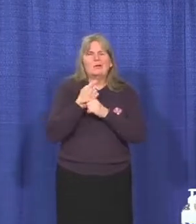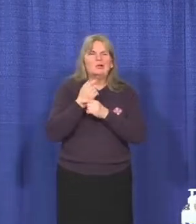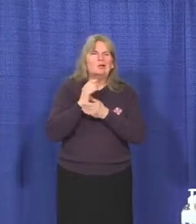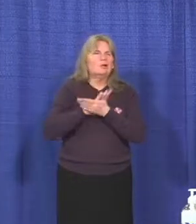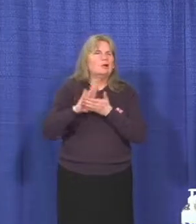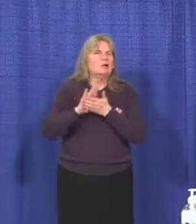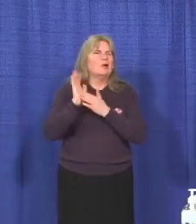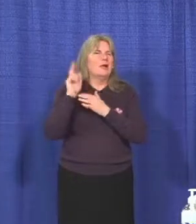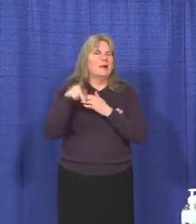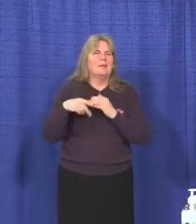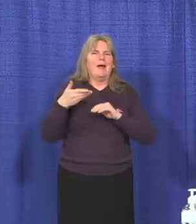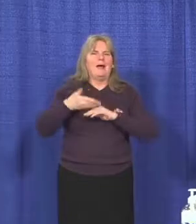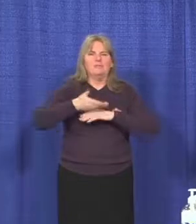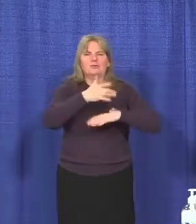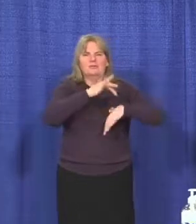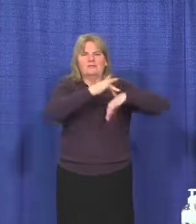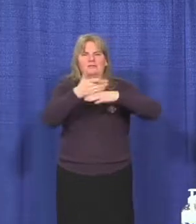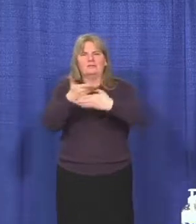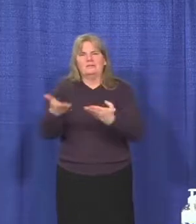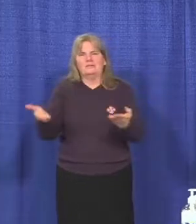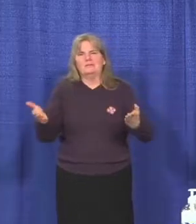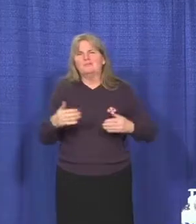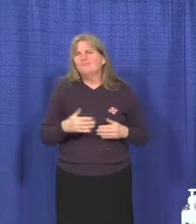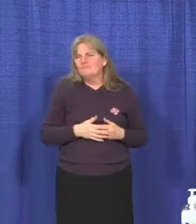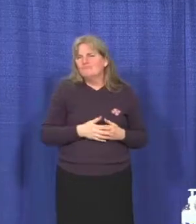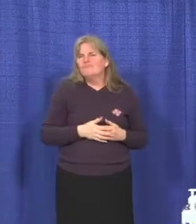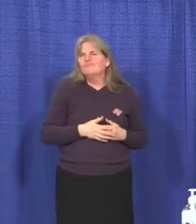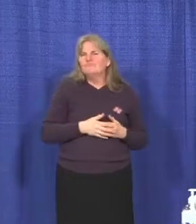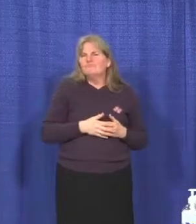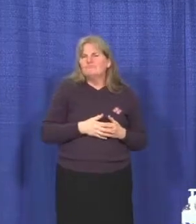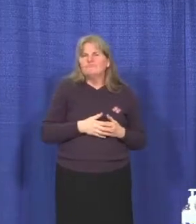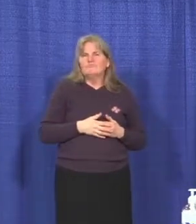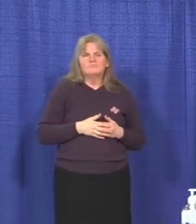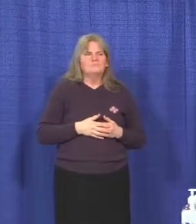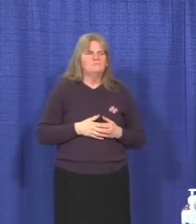custodial care.